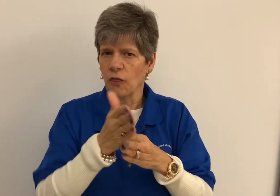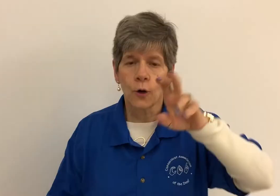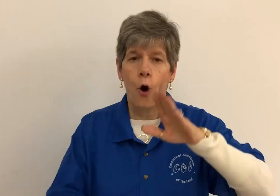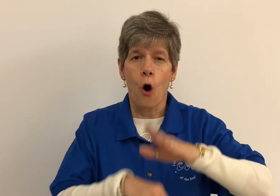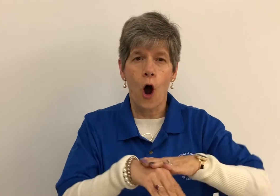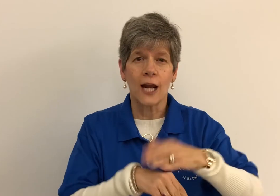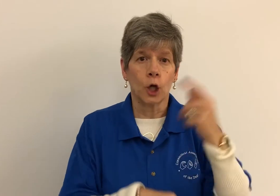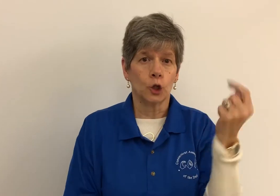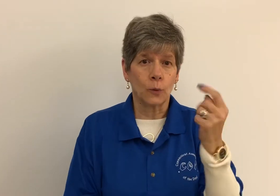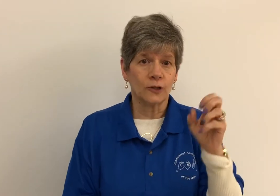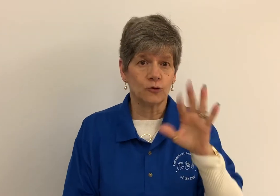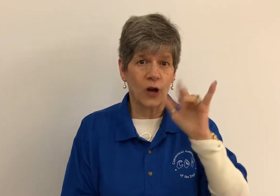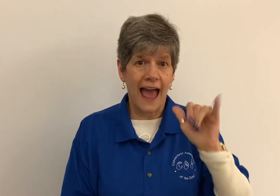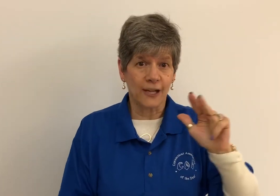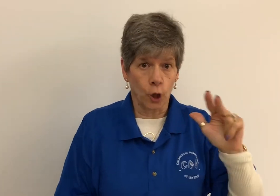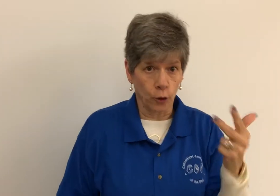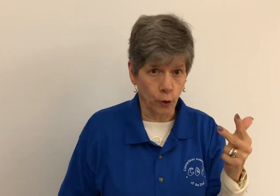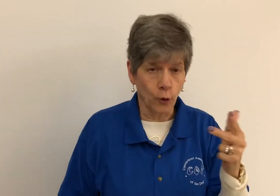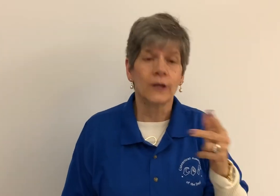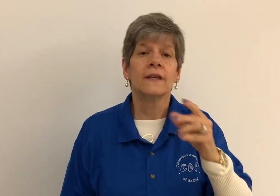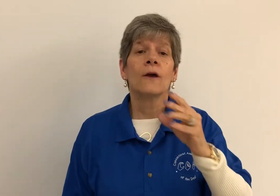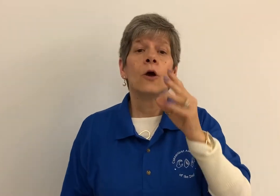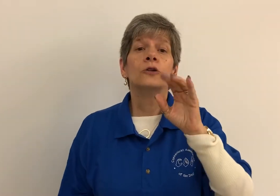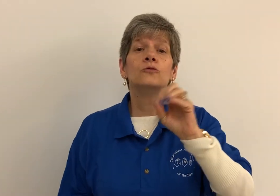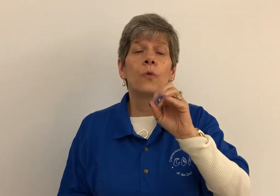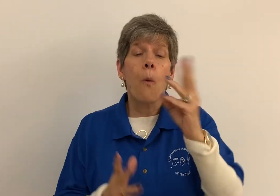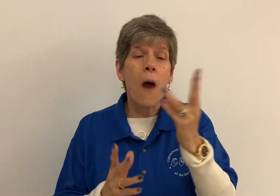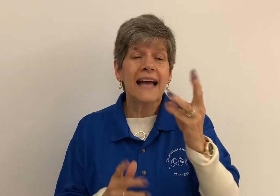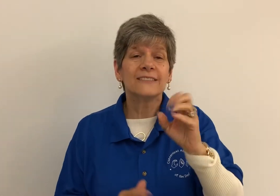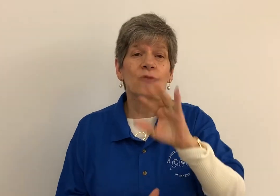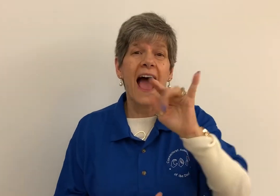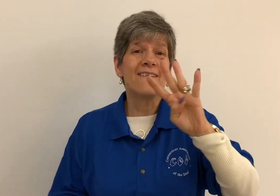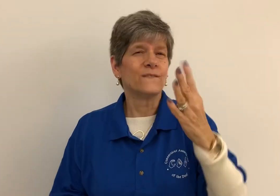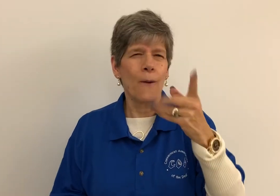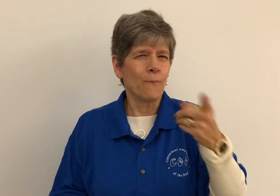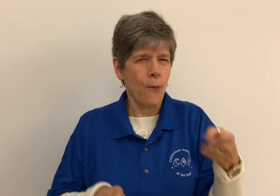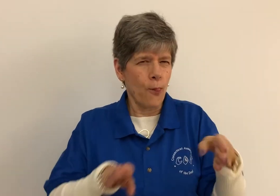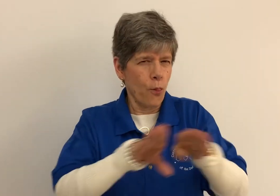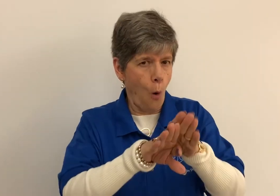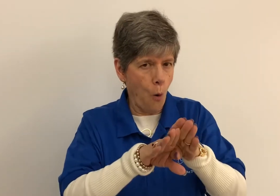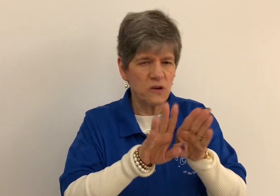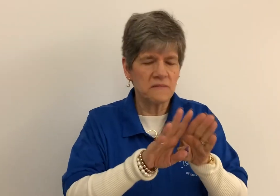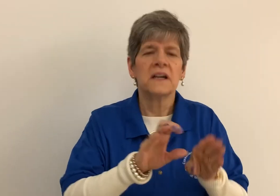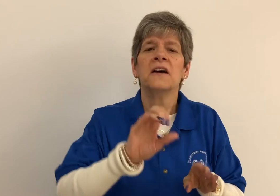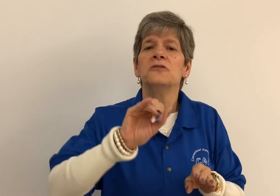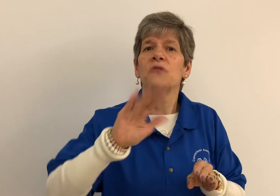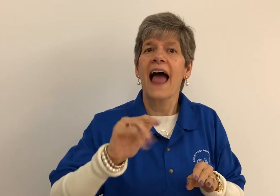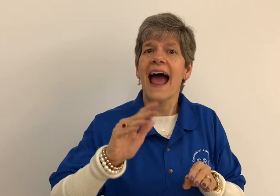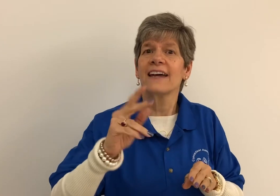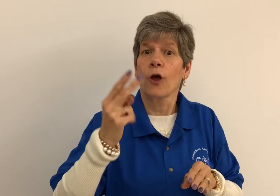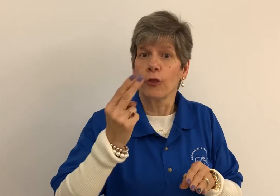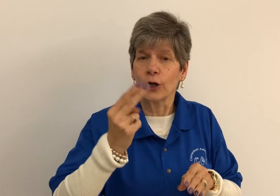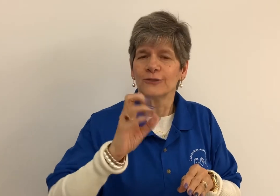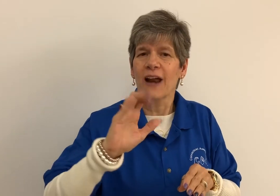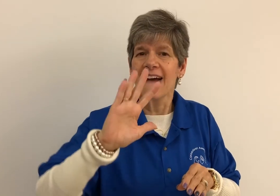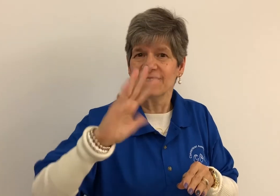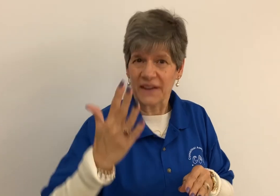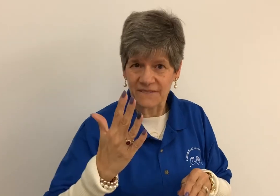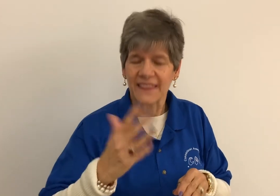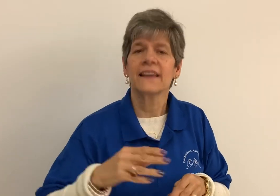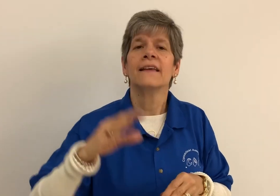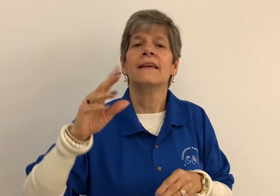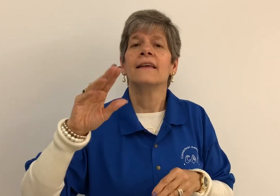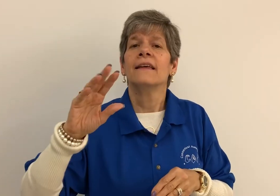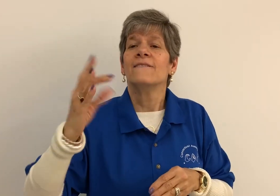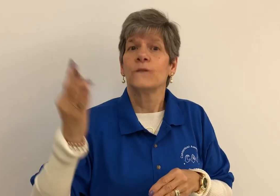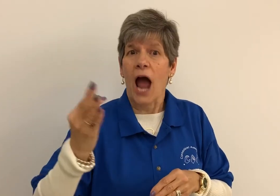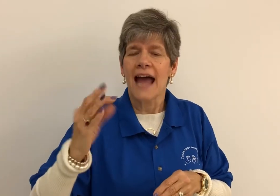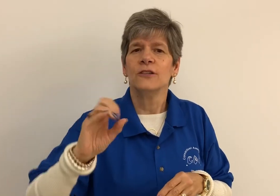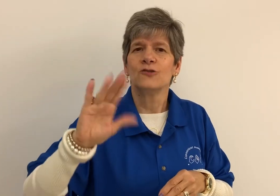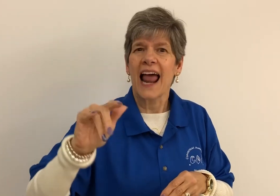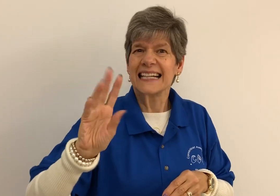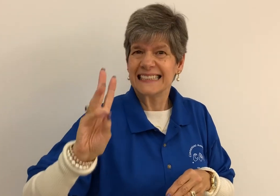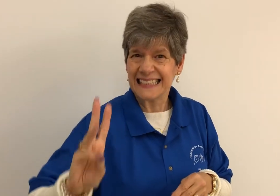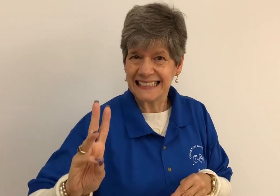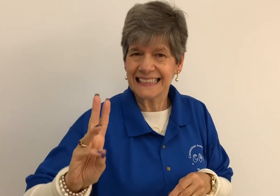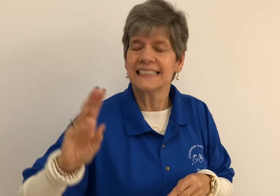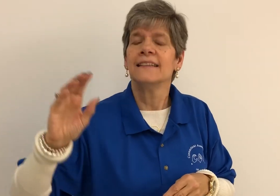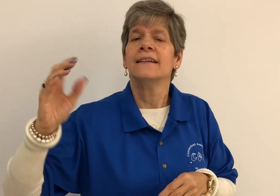Group tours will be on Tuesday, July 3rd, with no tours on Wed, July 4th, Thursday, July 5th, Friday, July 6th and